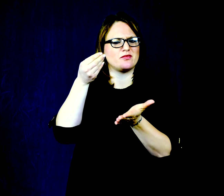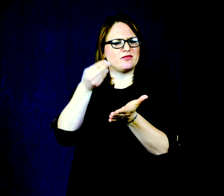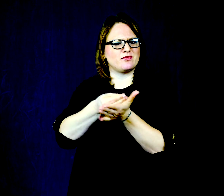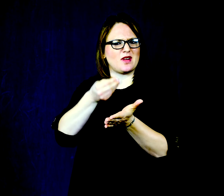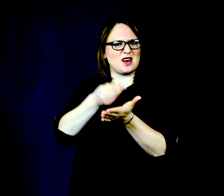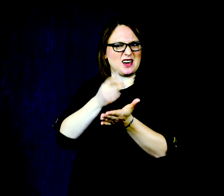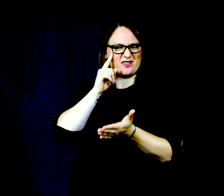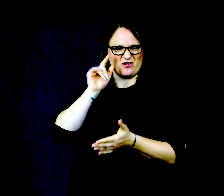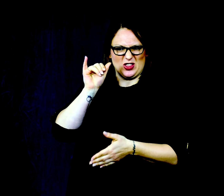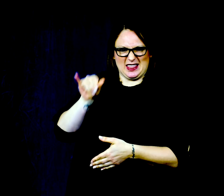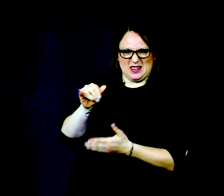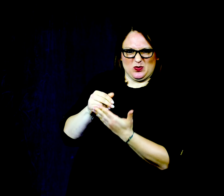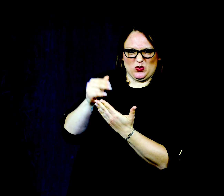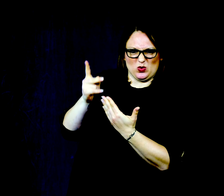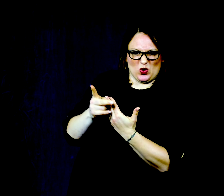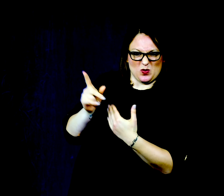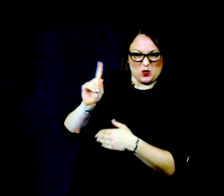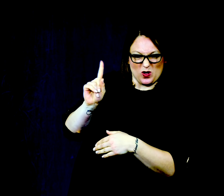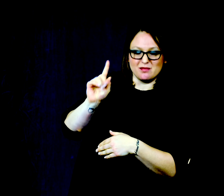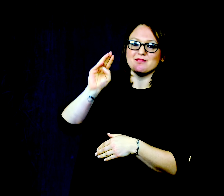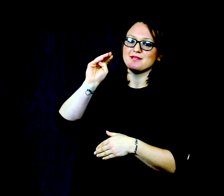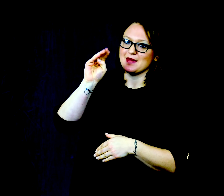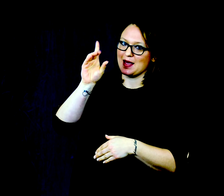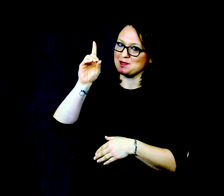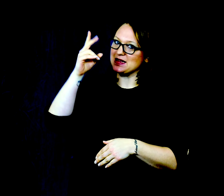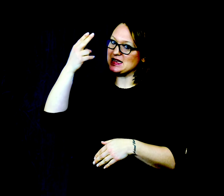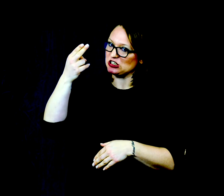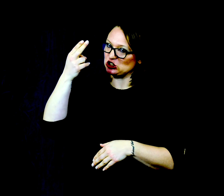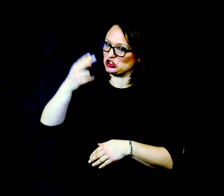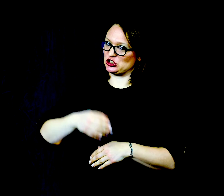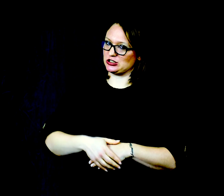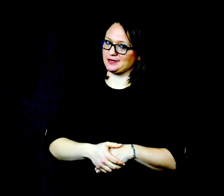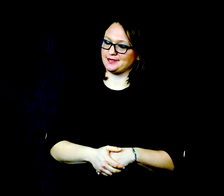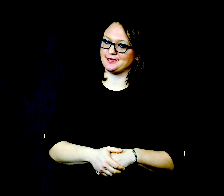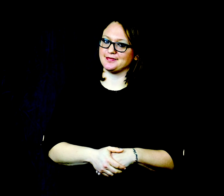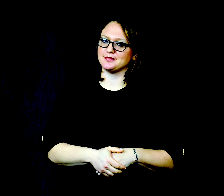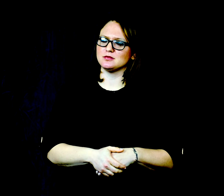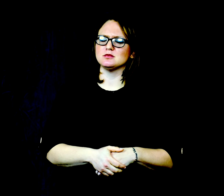The funding is provided from the Minnesota Department of Health.